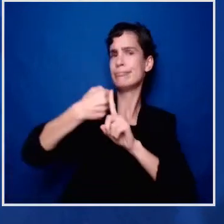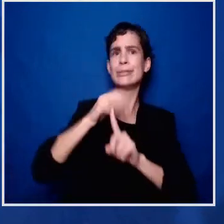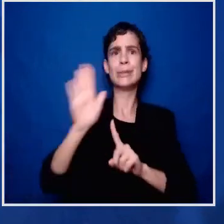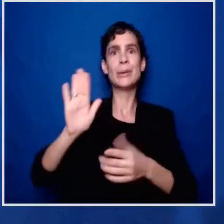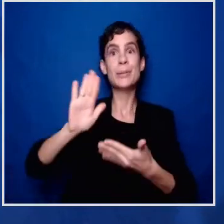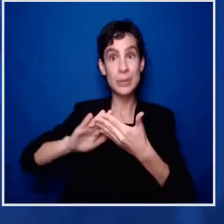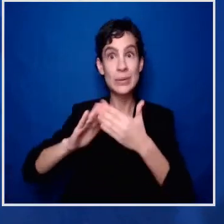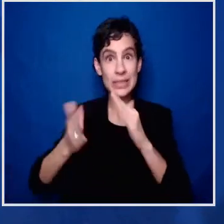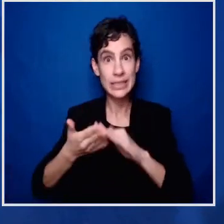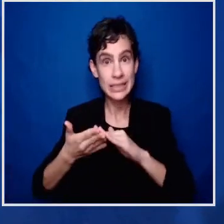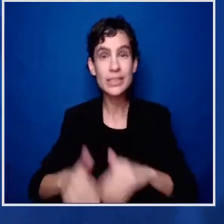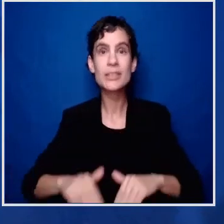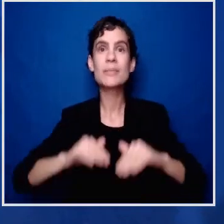THEIR COMMUNITY.